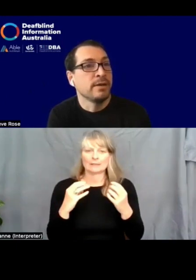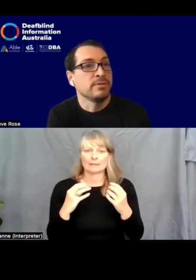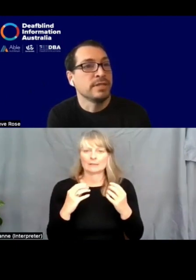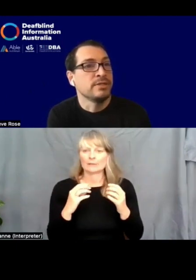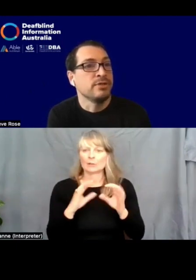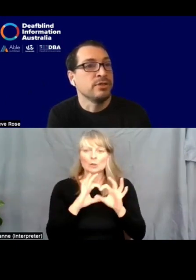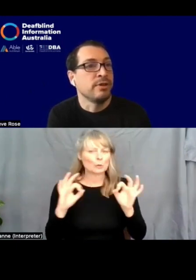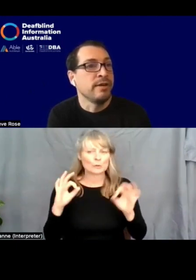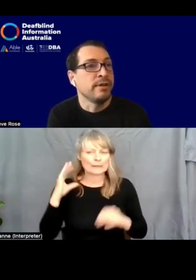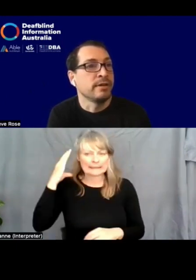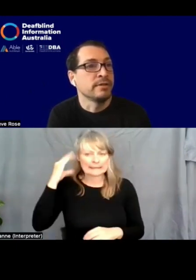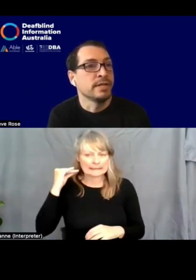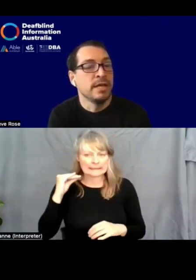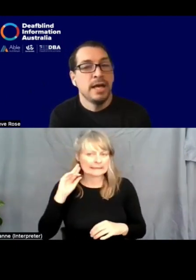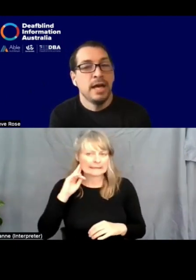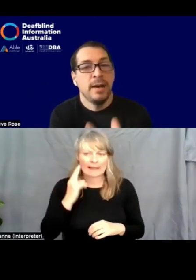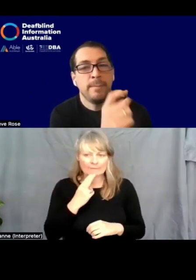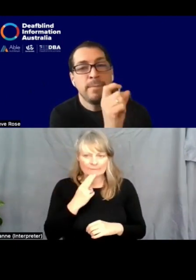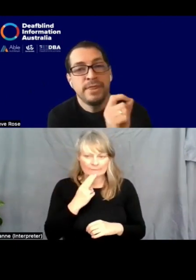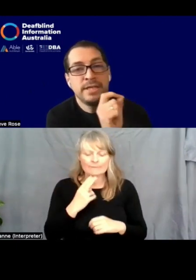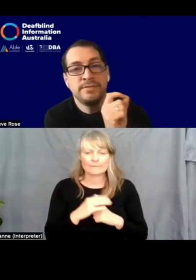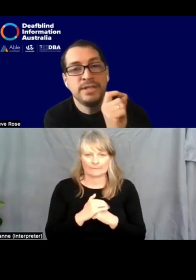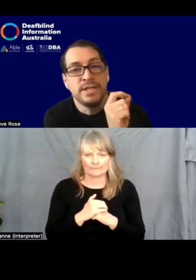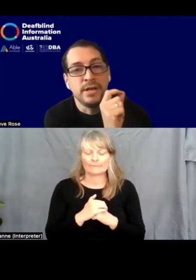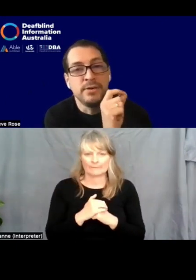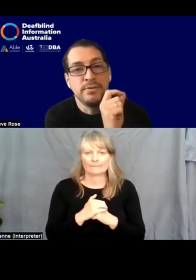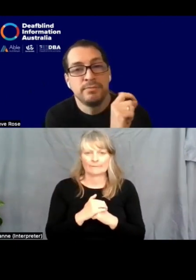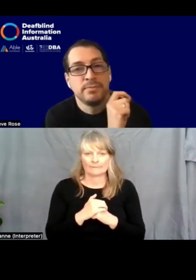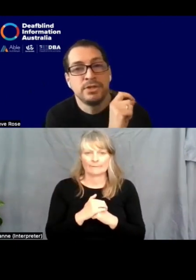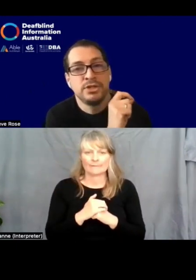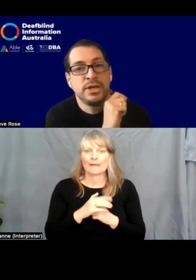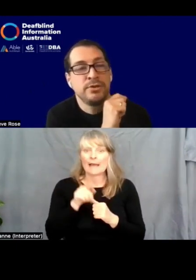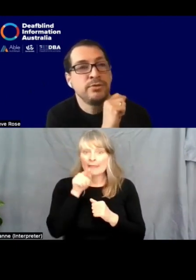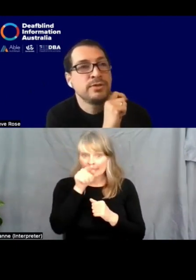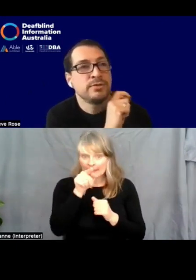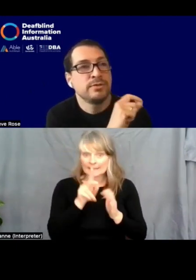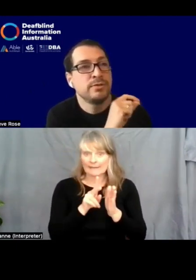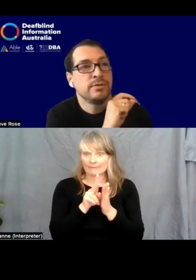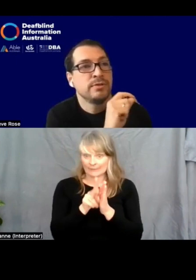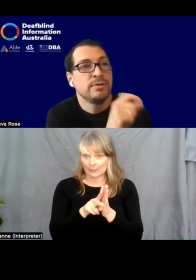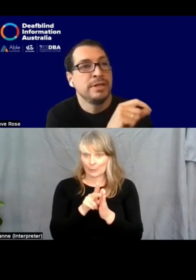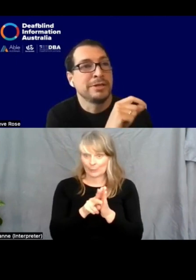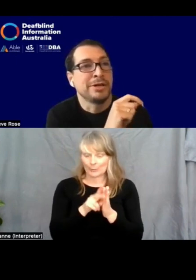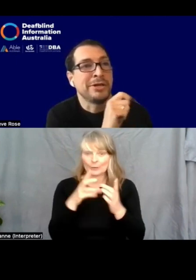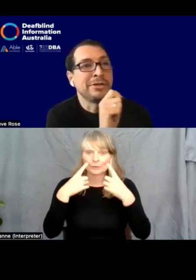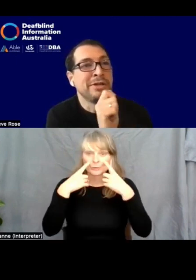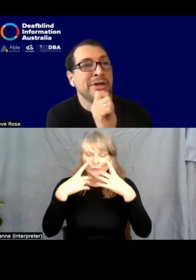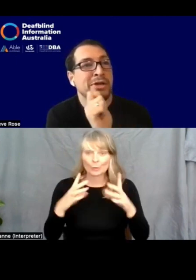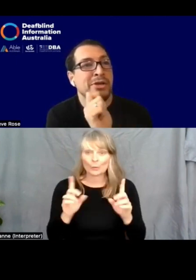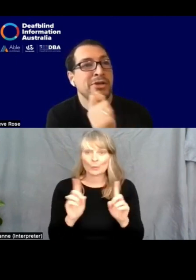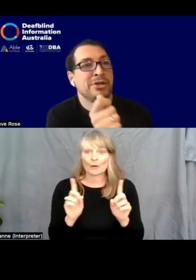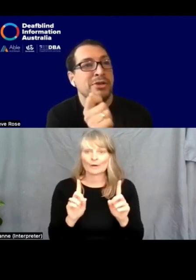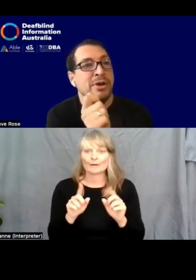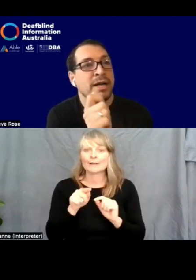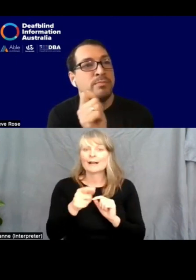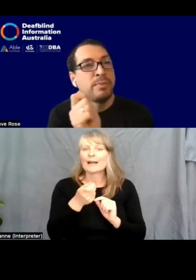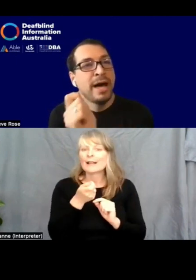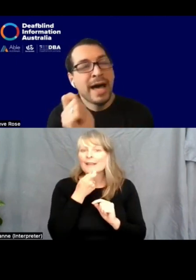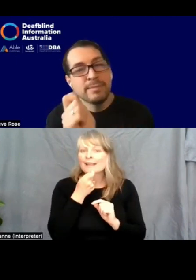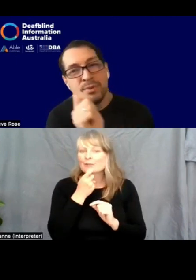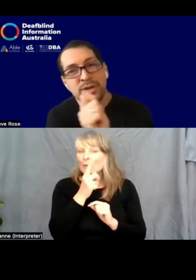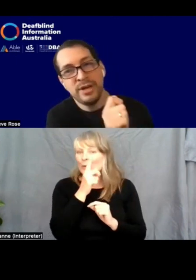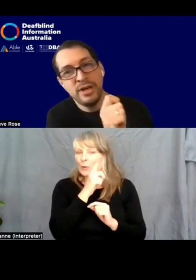She has profound sensorineural hearing loss. But this video shows the little girl and perhaps one of